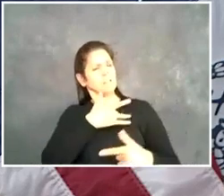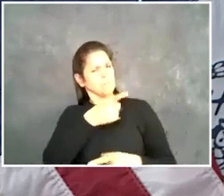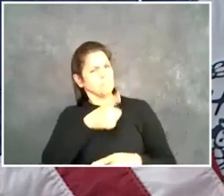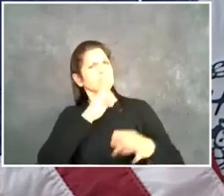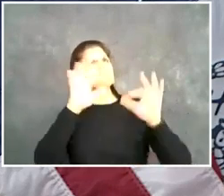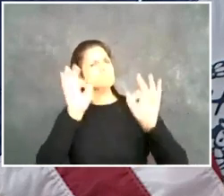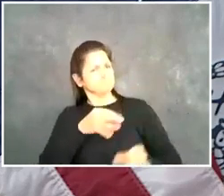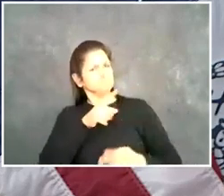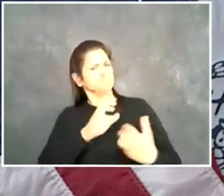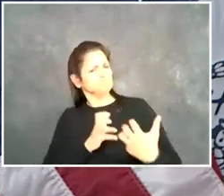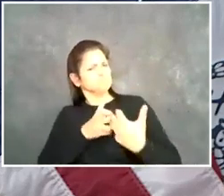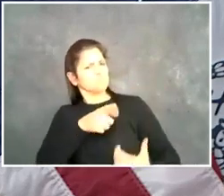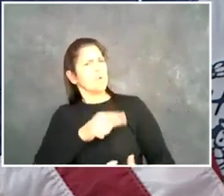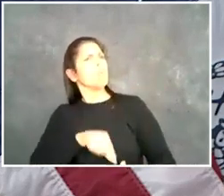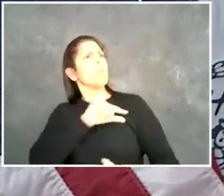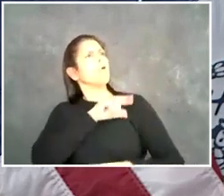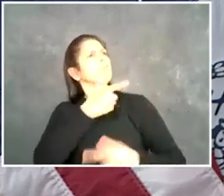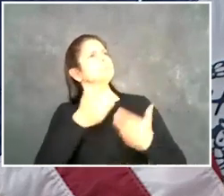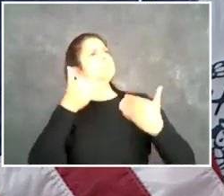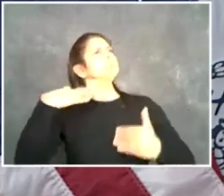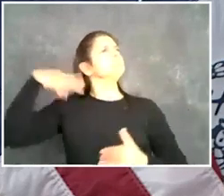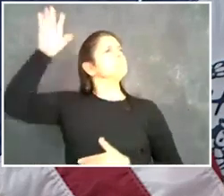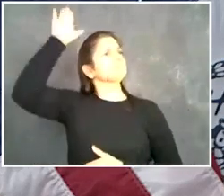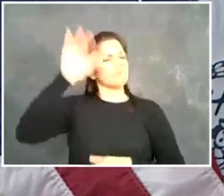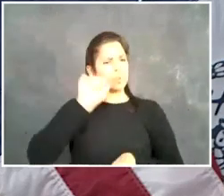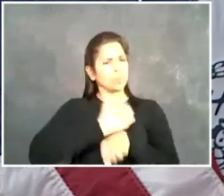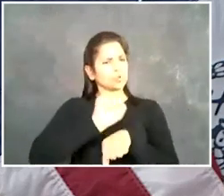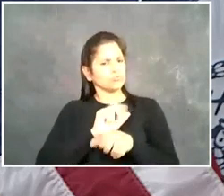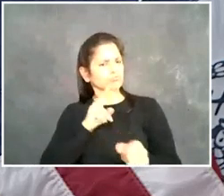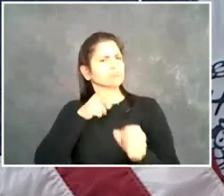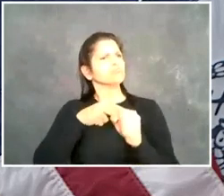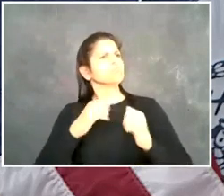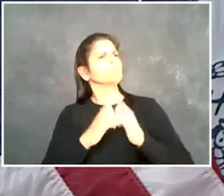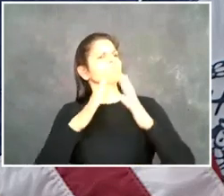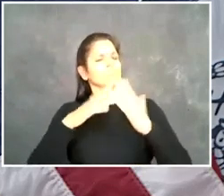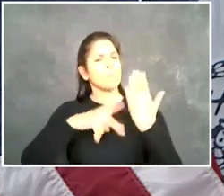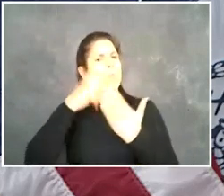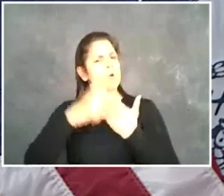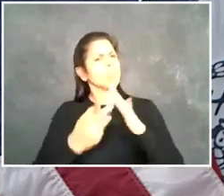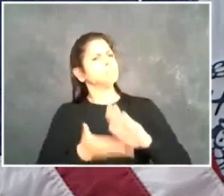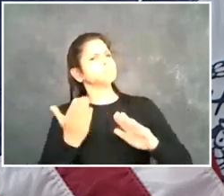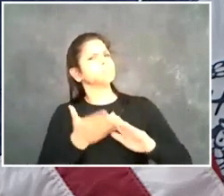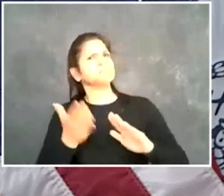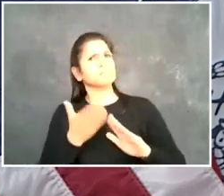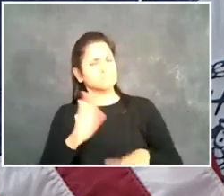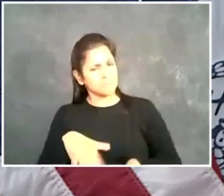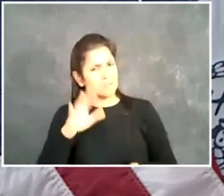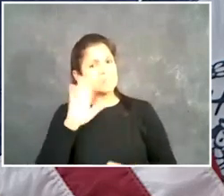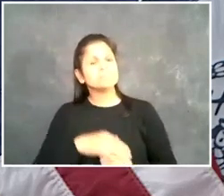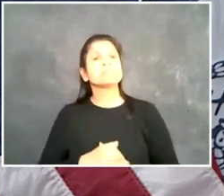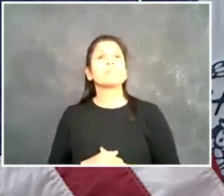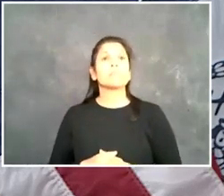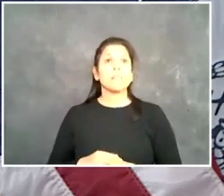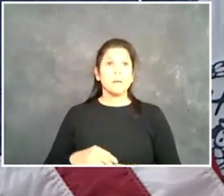ISSUE AND THEN I WOULD LIKE TO